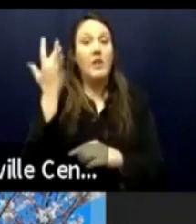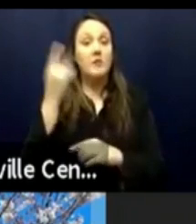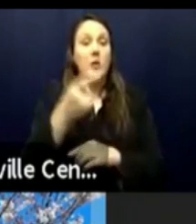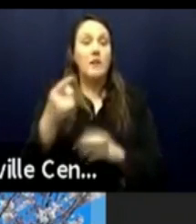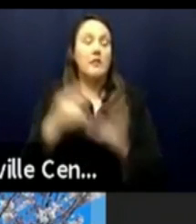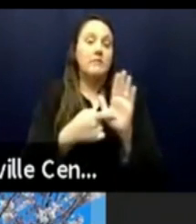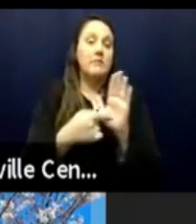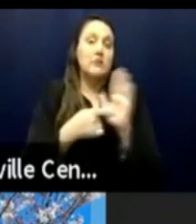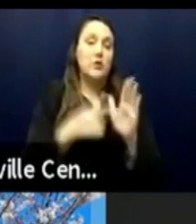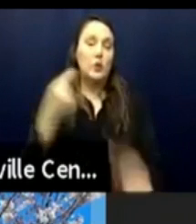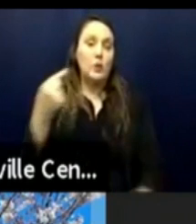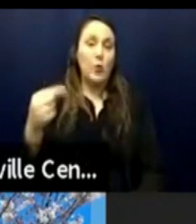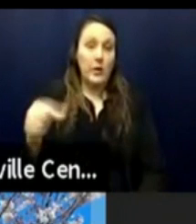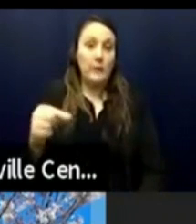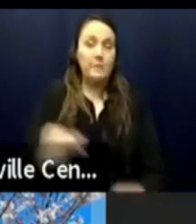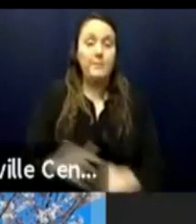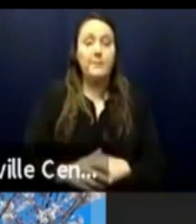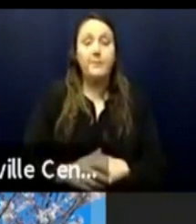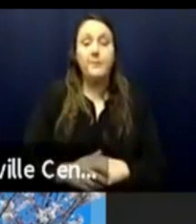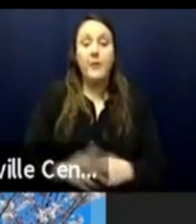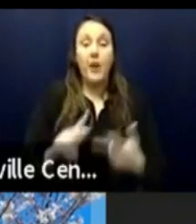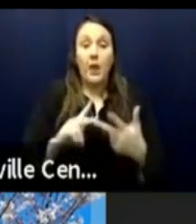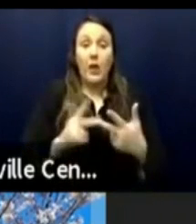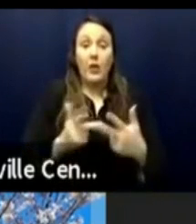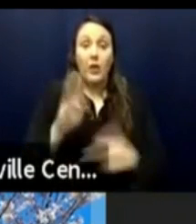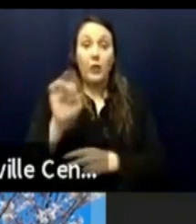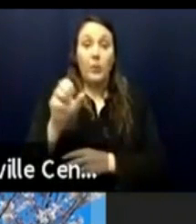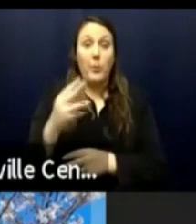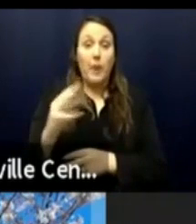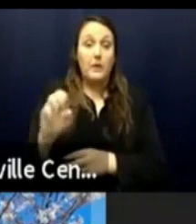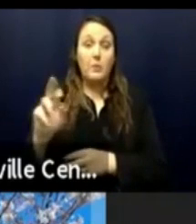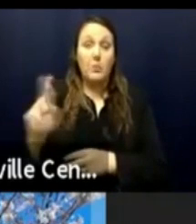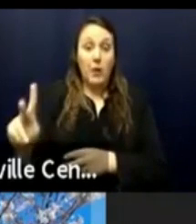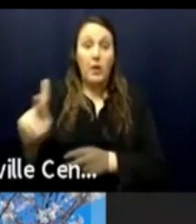THE AVERAGE TURNAROUND TIME FOR OUR COMMUNITY IS TO DAYS OR LESS.